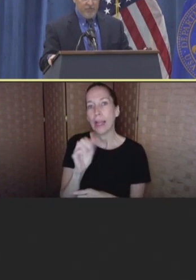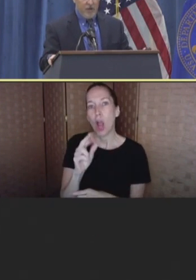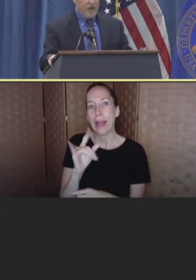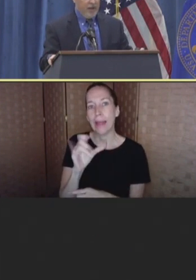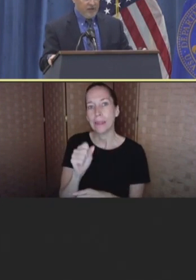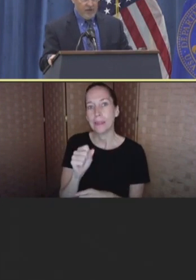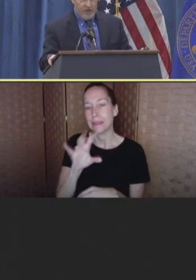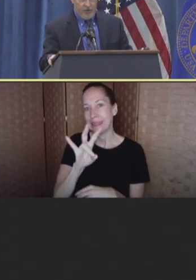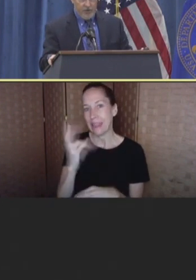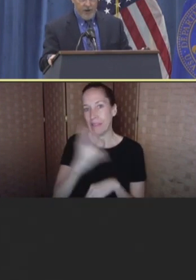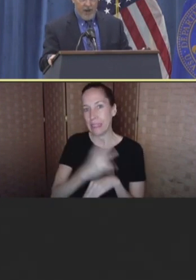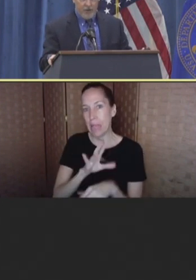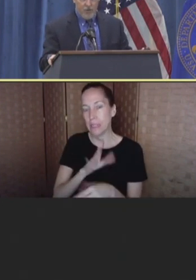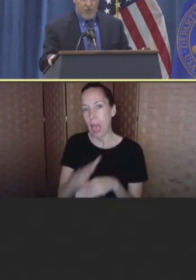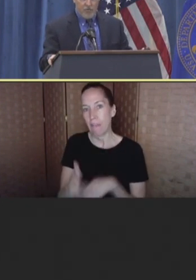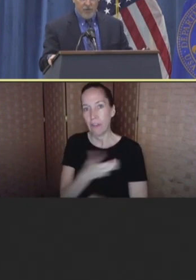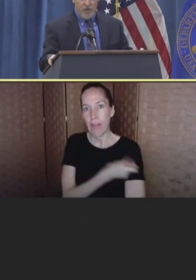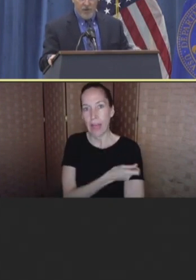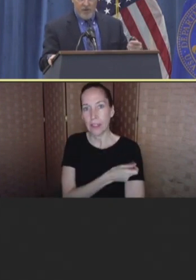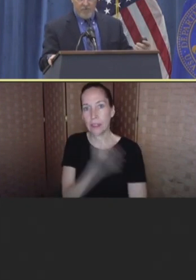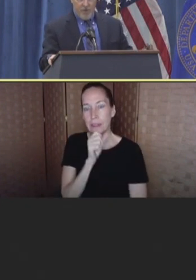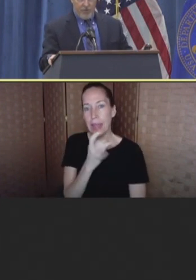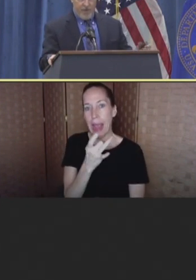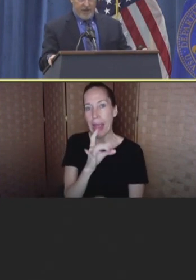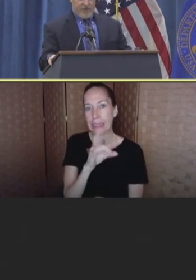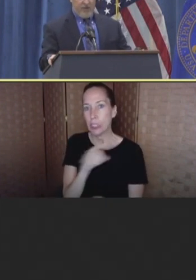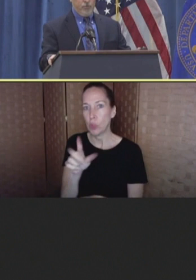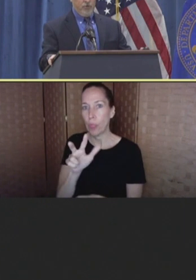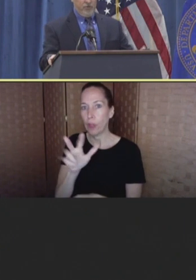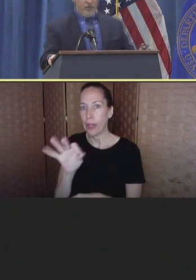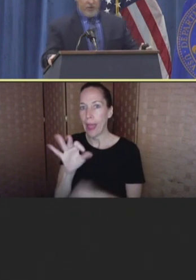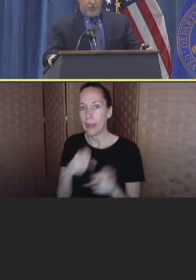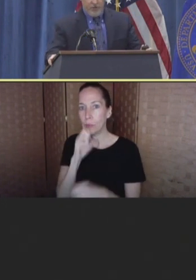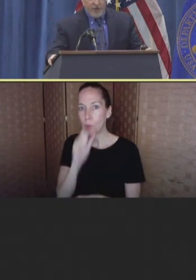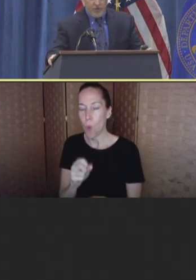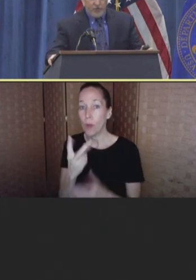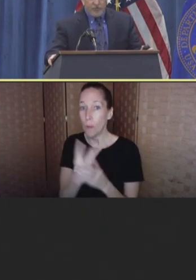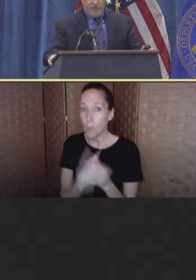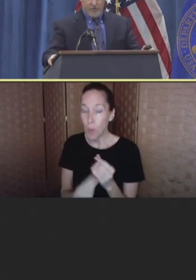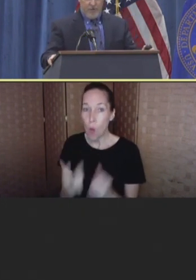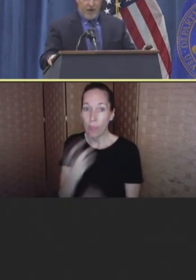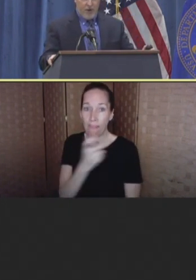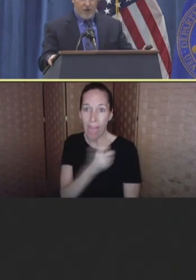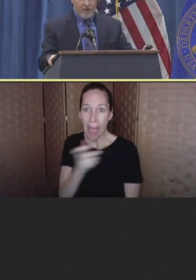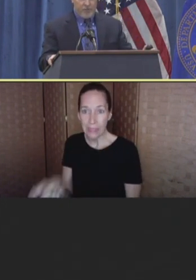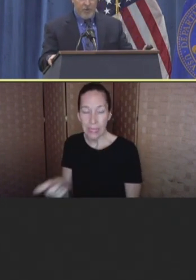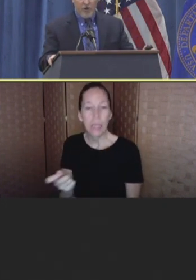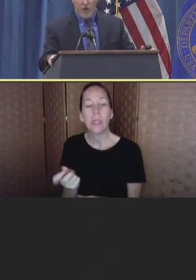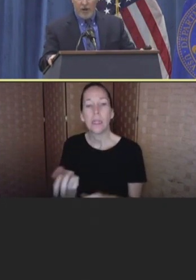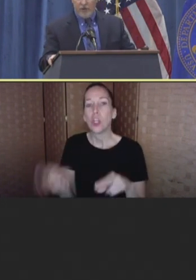18 to 39-year-olds, both vaccines were associated with an increased risk of myocarditis/pericarditis